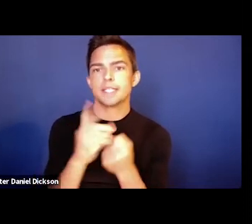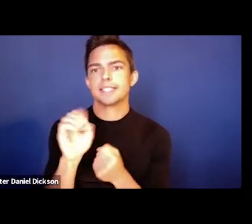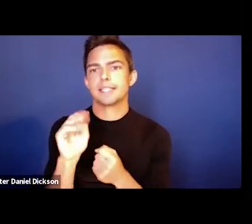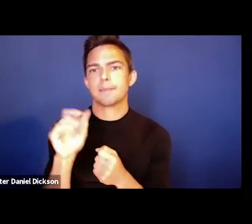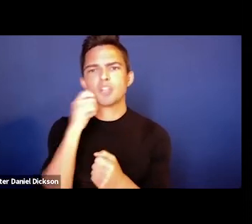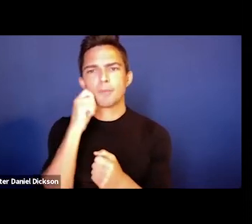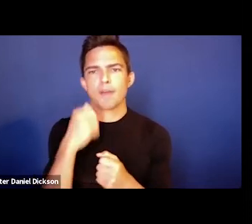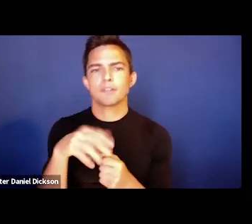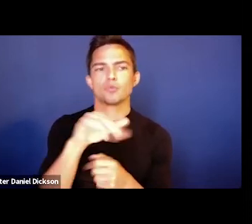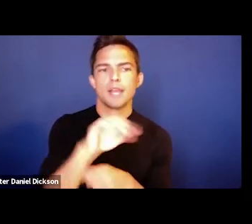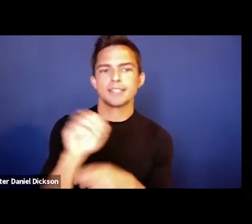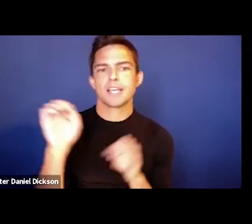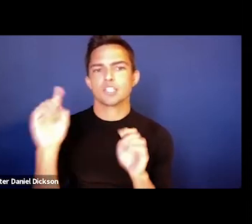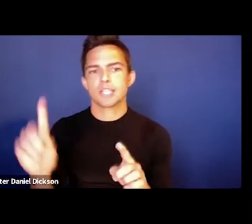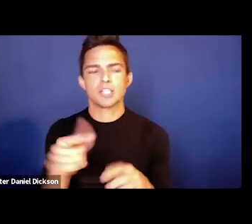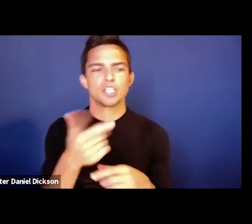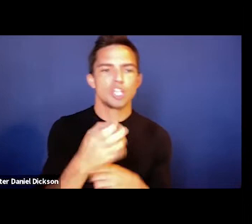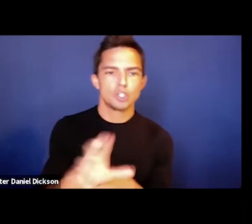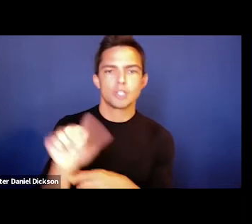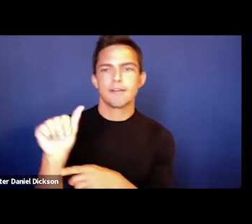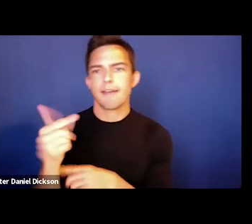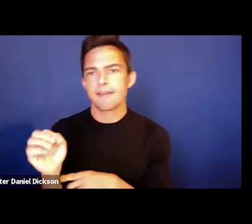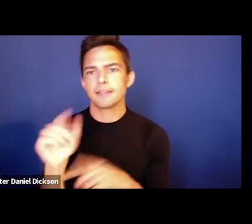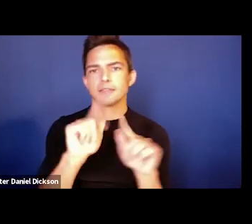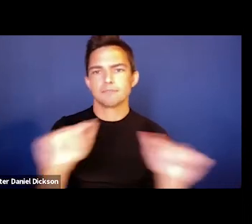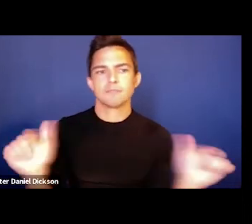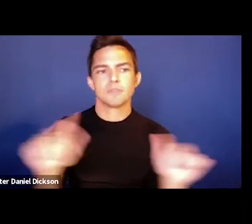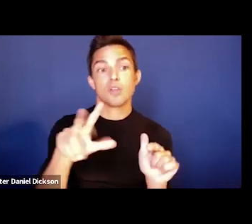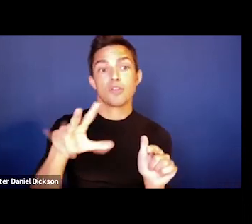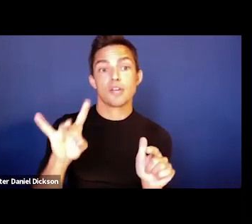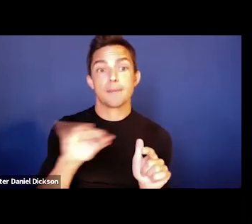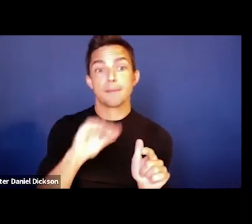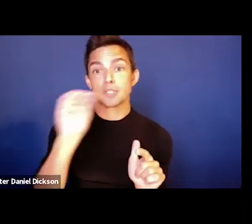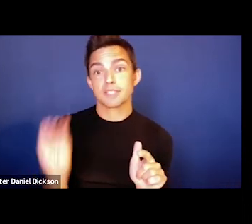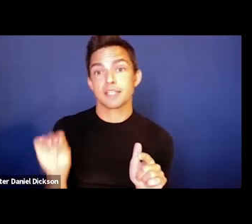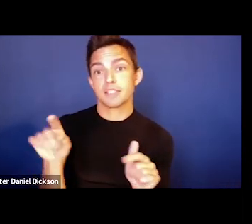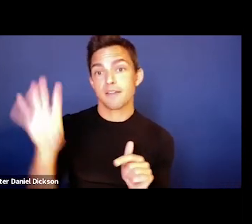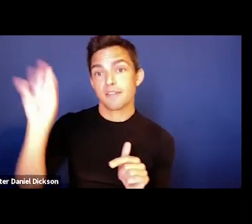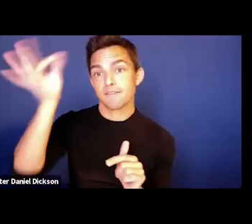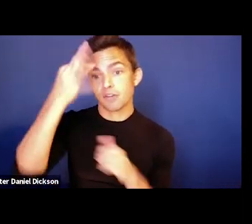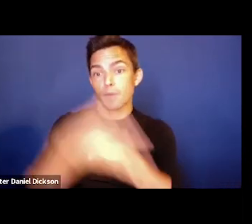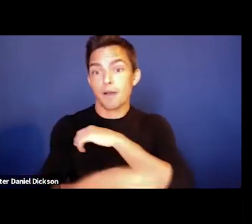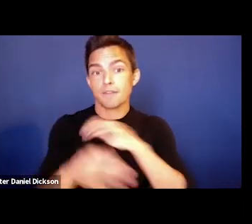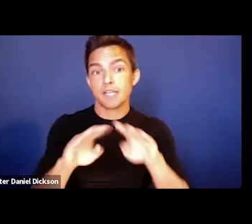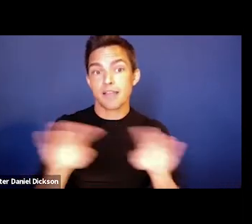education, gender, age, 138 of the federal poverty level, and employment